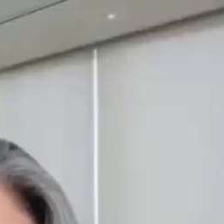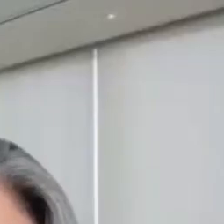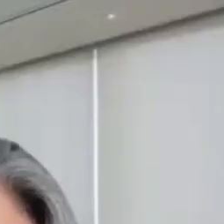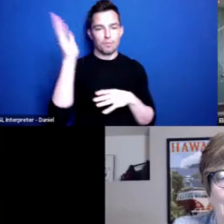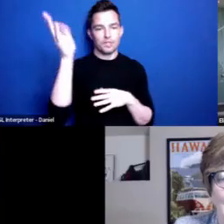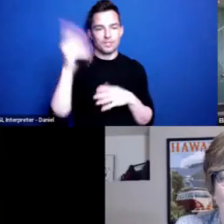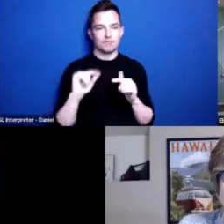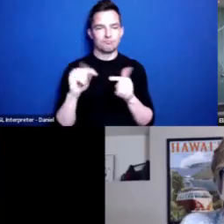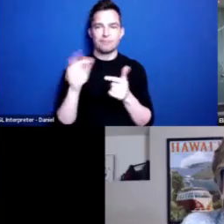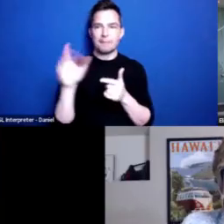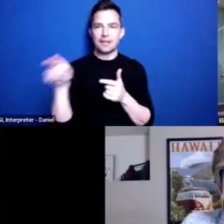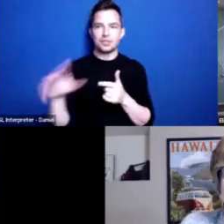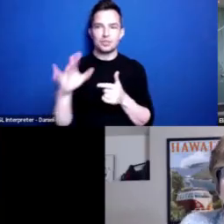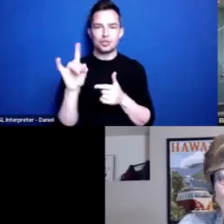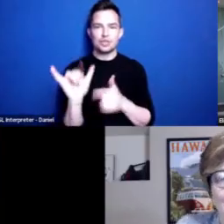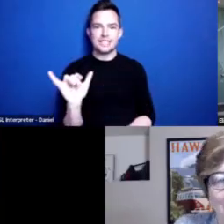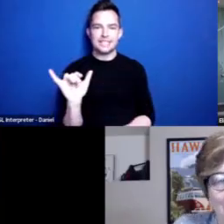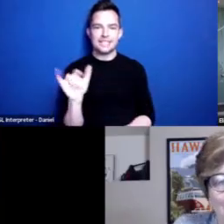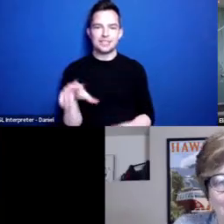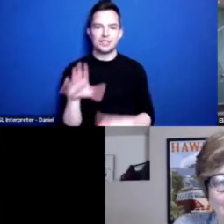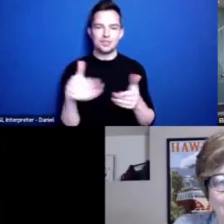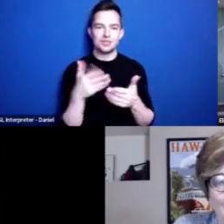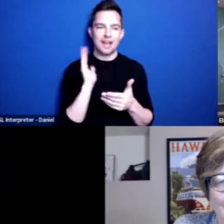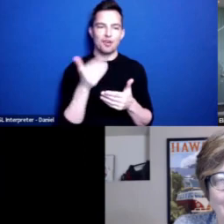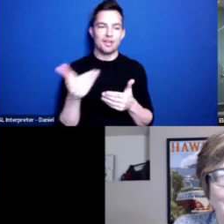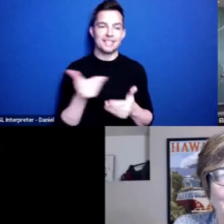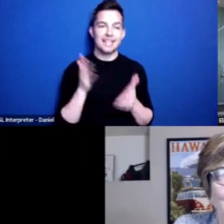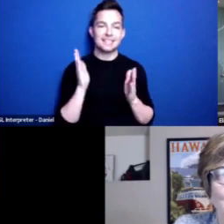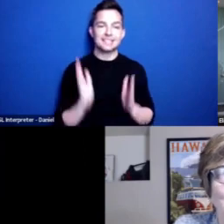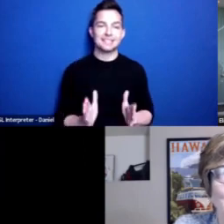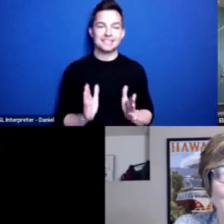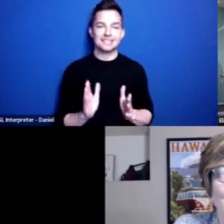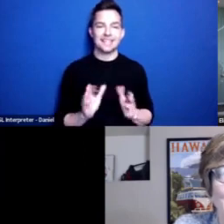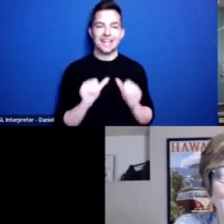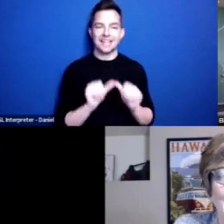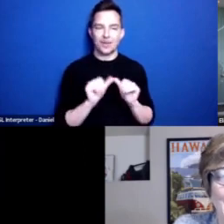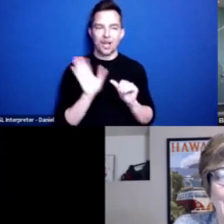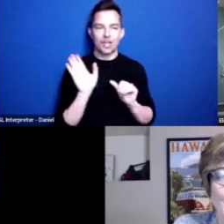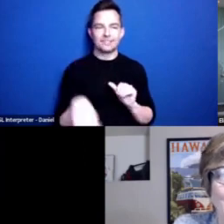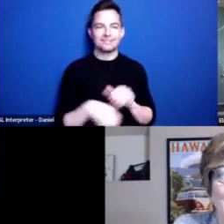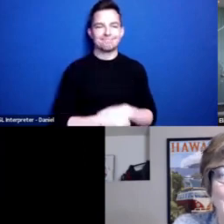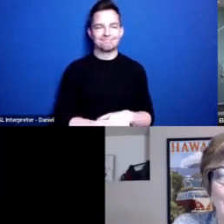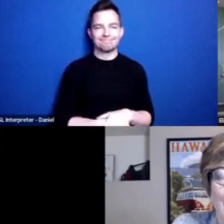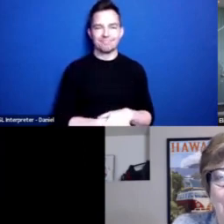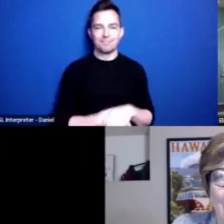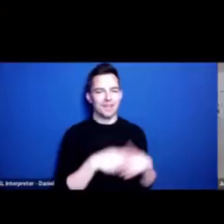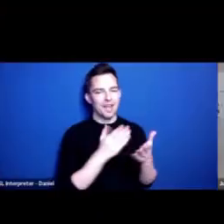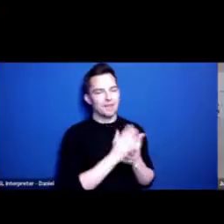back over to you, Judy, to introduce our guests and carry out. Thank you. Judy Dettmer: Thank you. I also